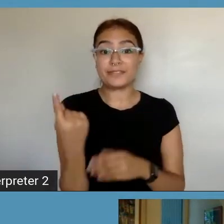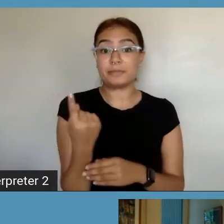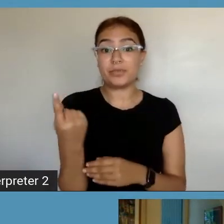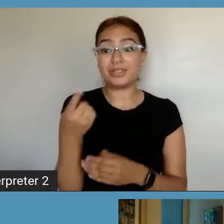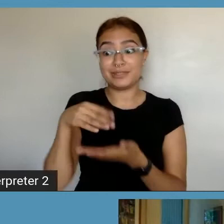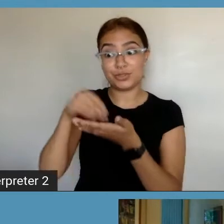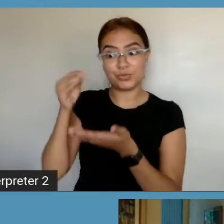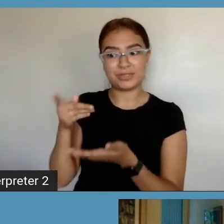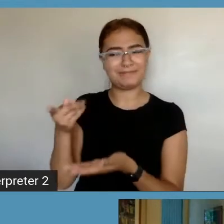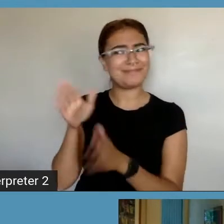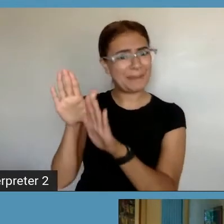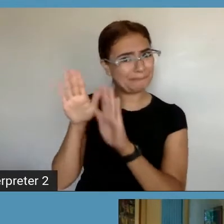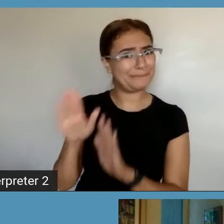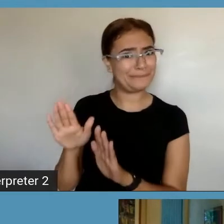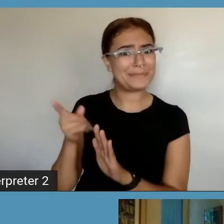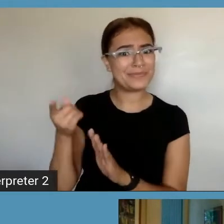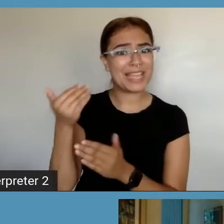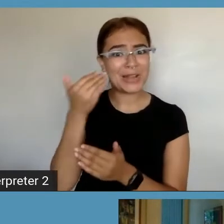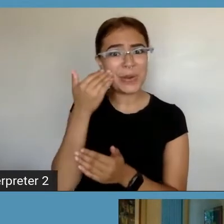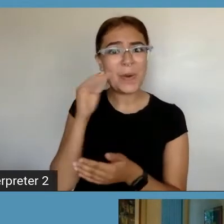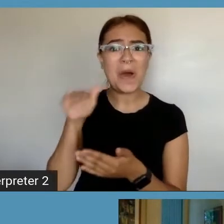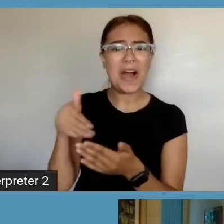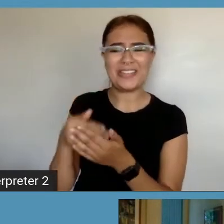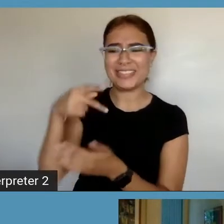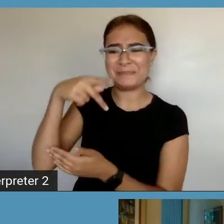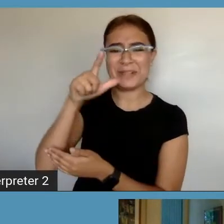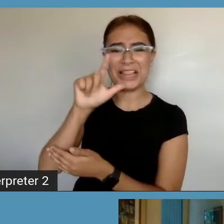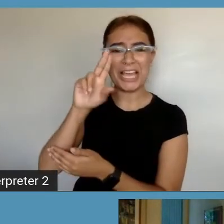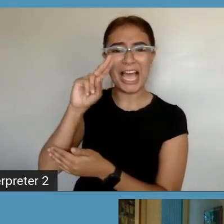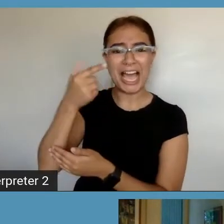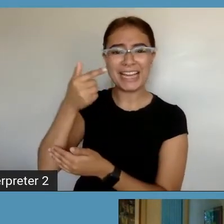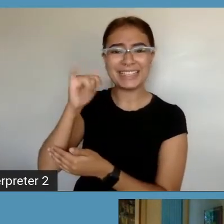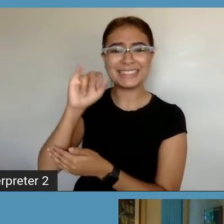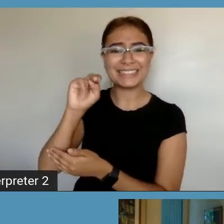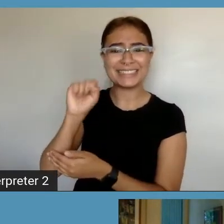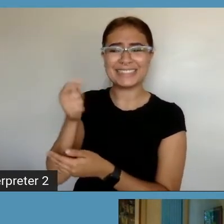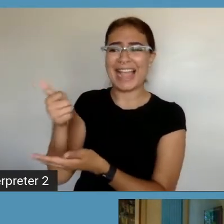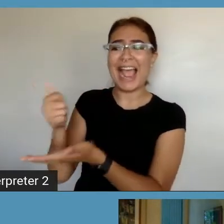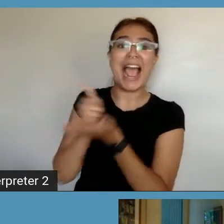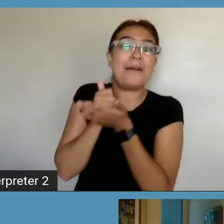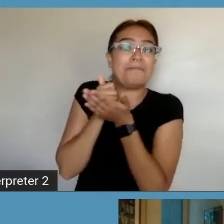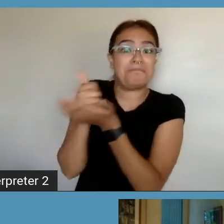with the plug-ins they can help you navigate all the digital technologies